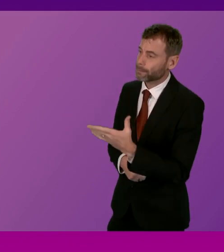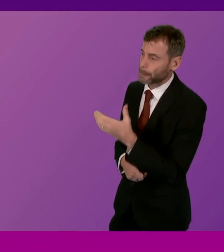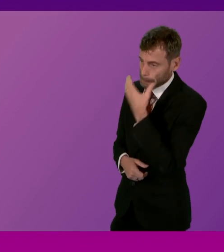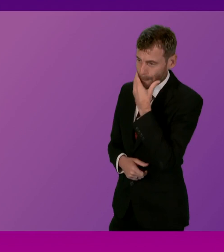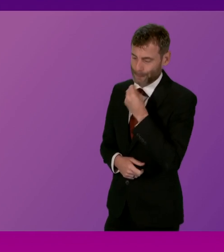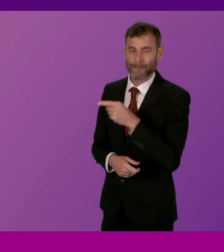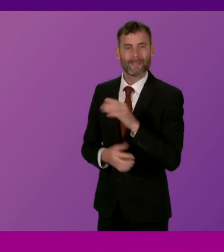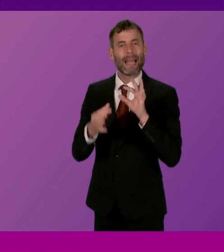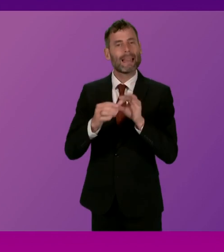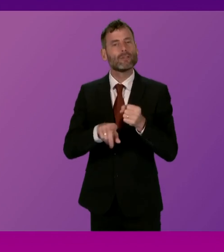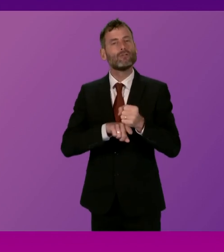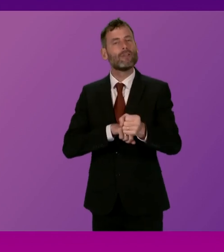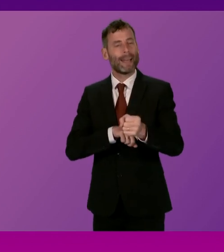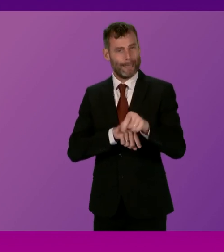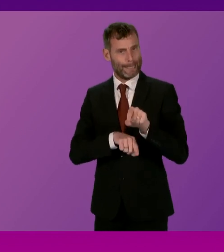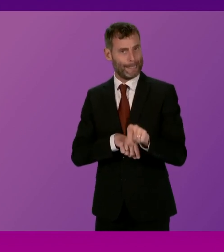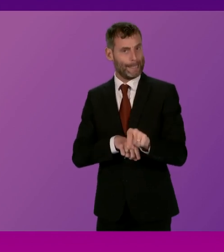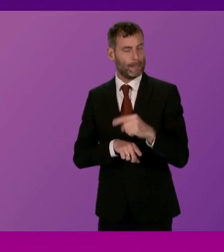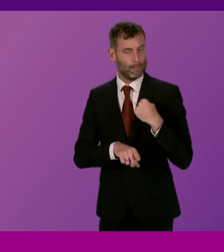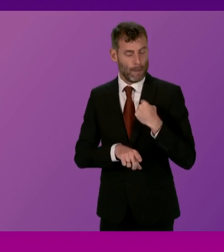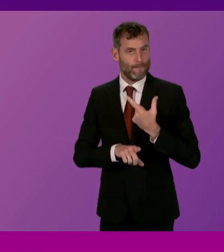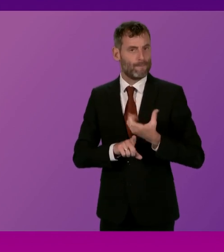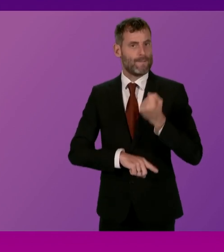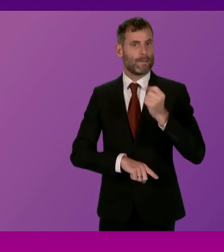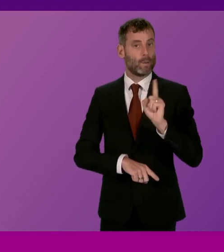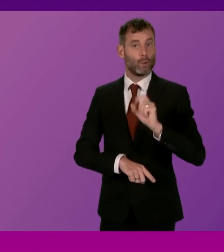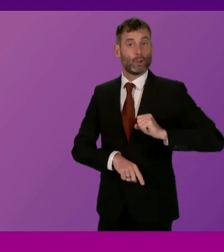On the subject of rail travel, I have been made aware that ScotRail has made provision